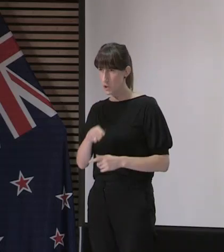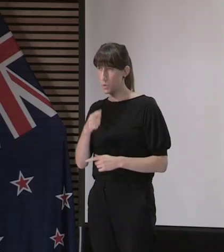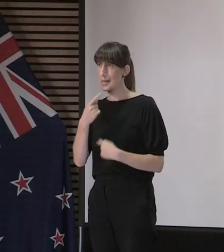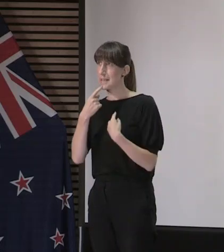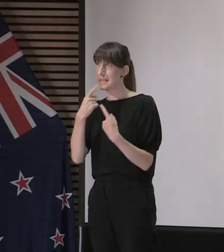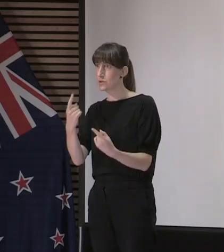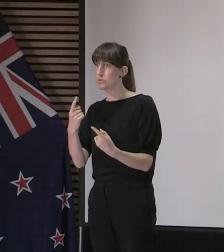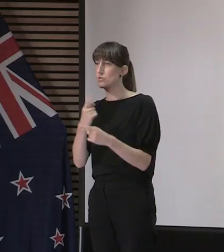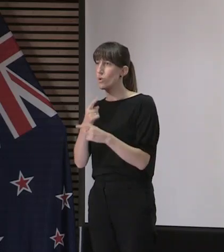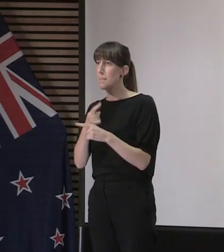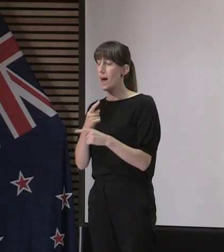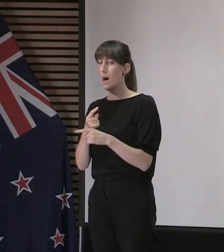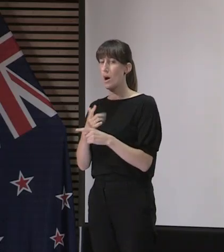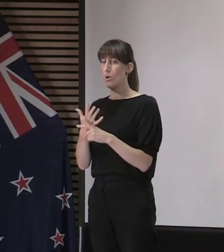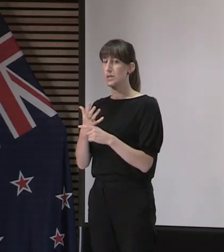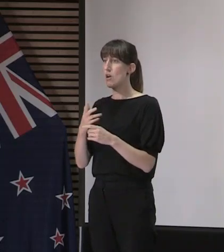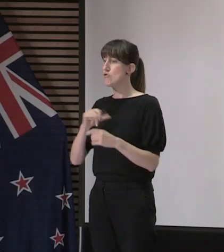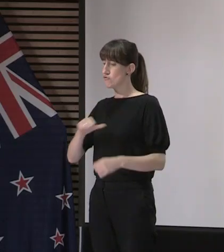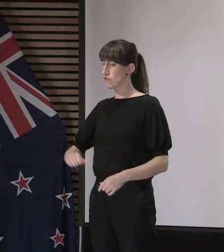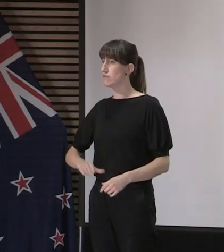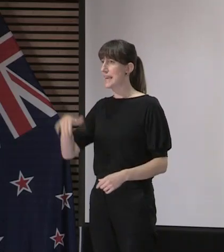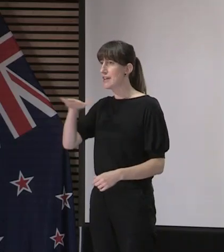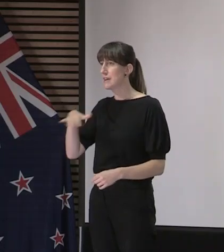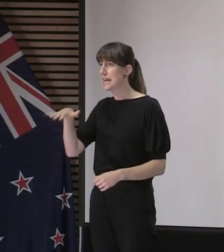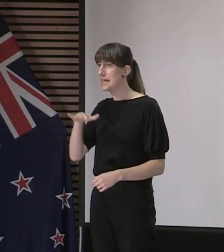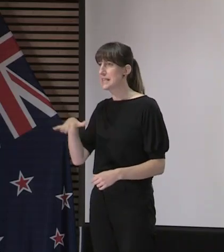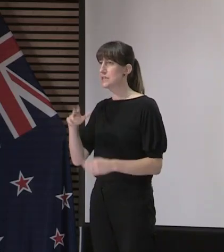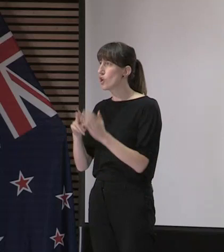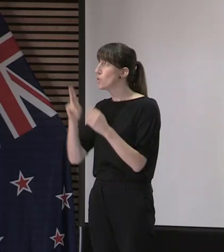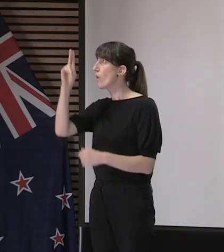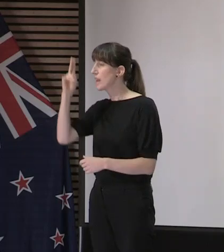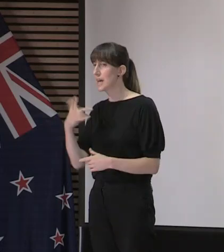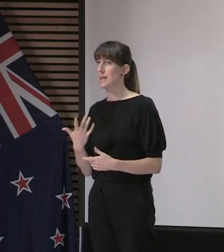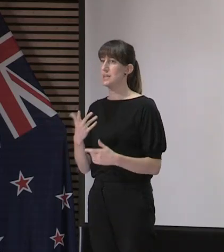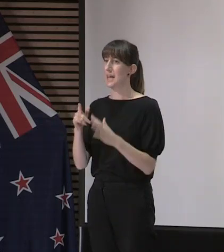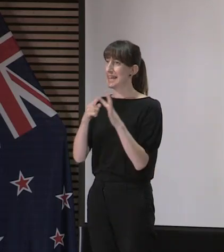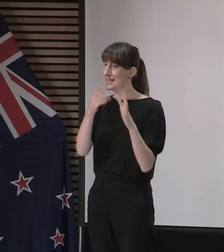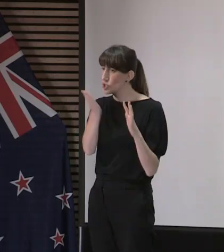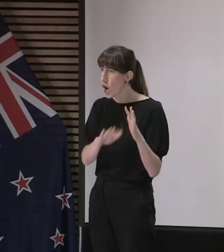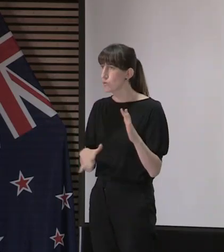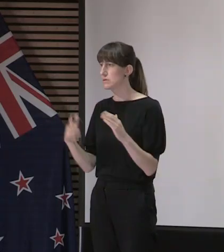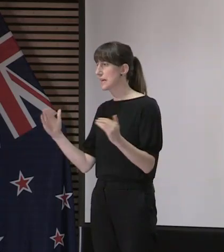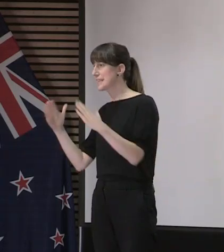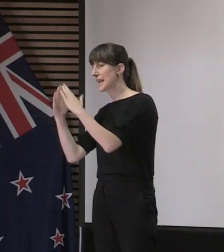talked about ramping up